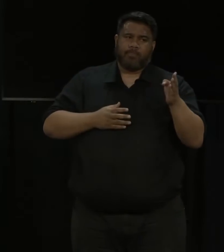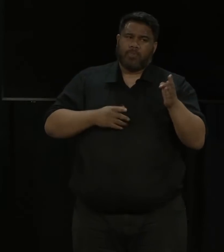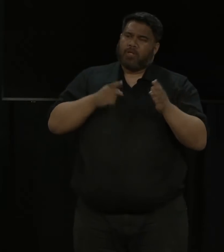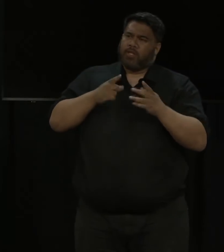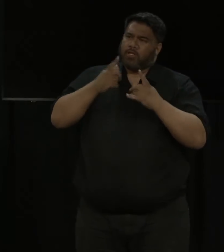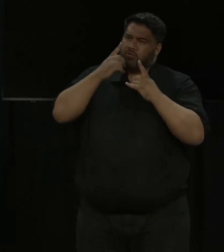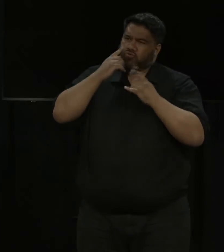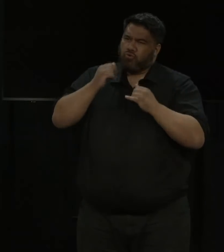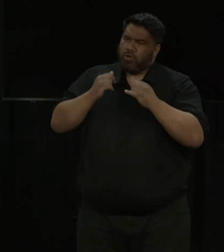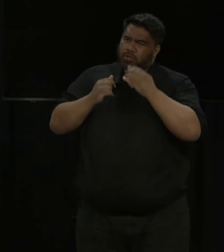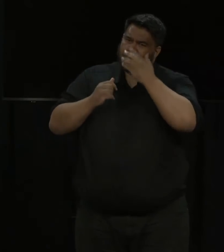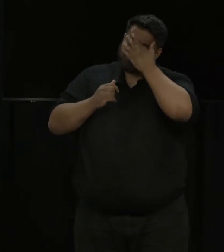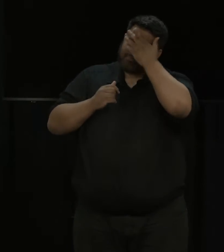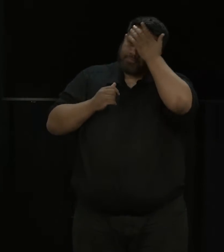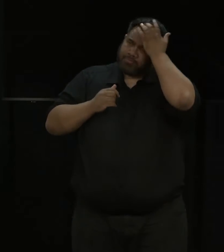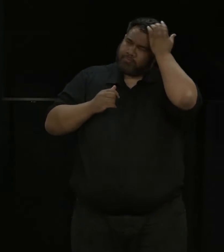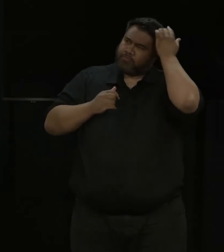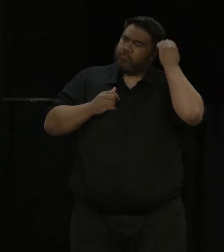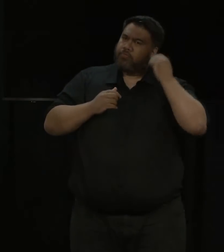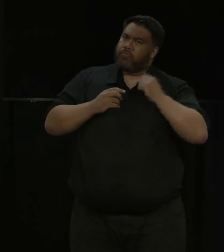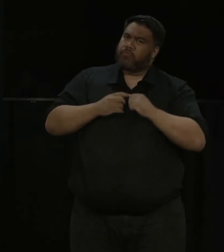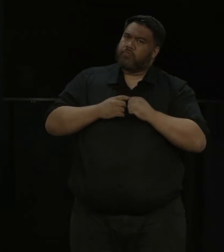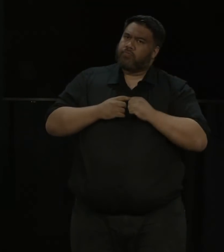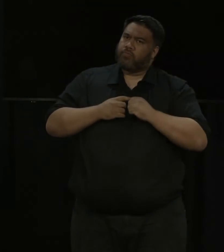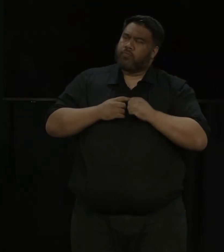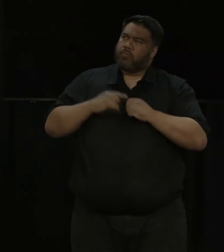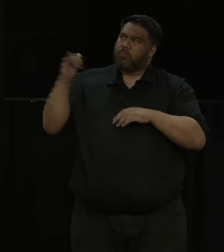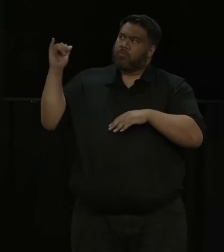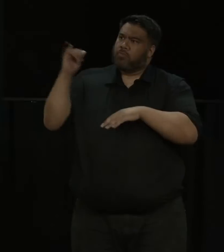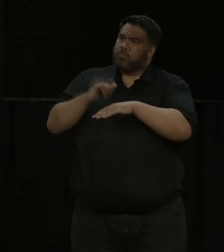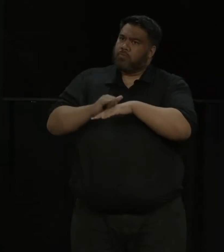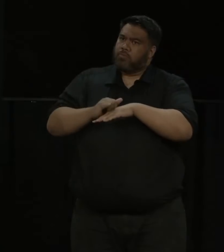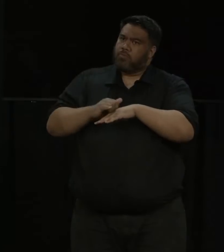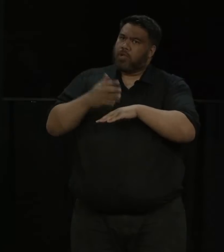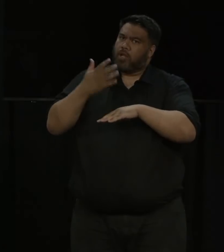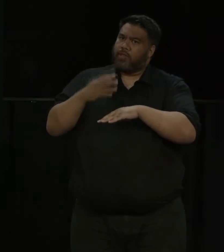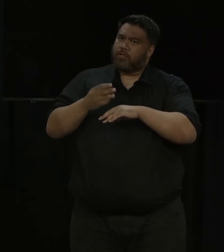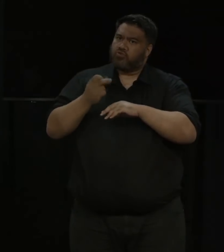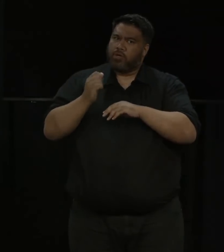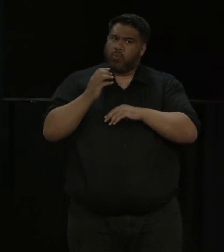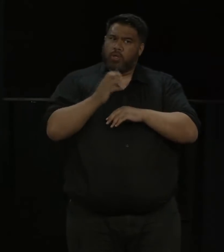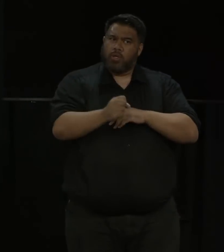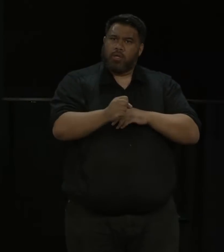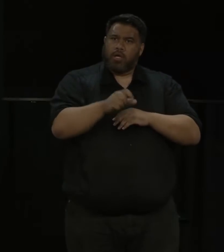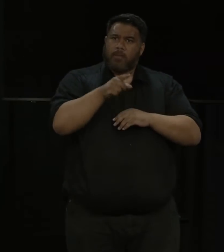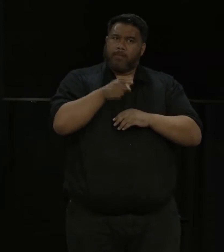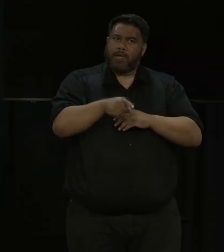but that was the beginning and